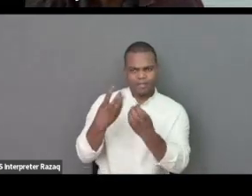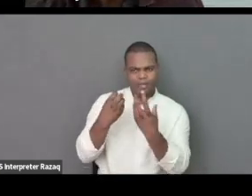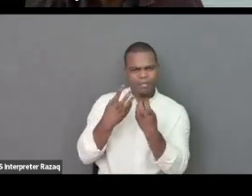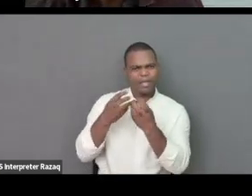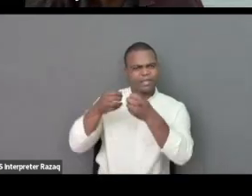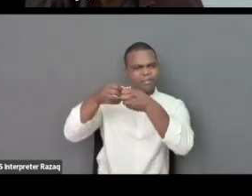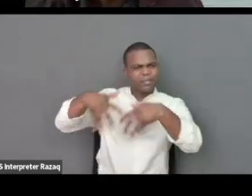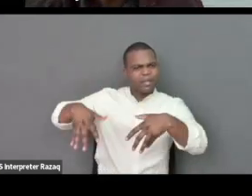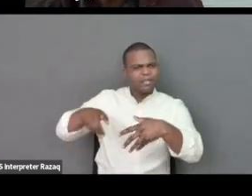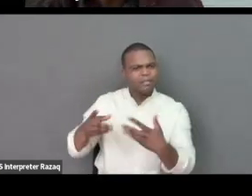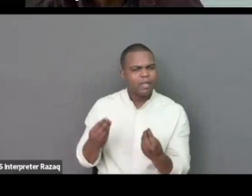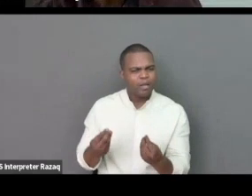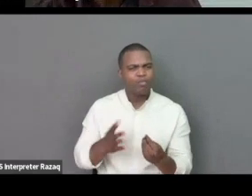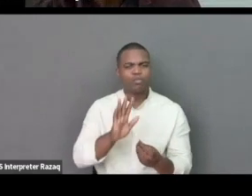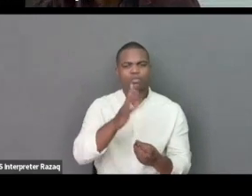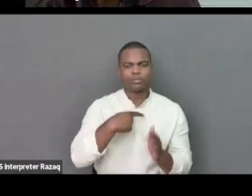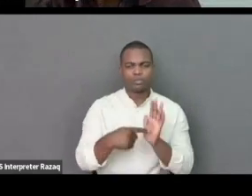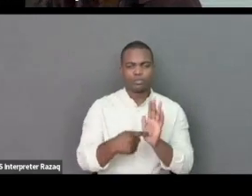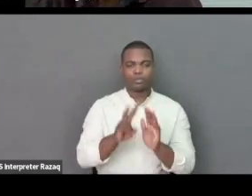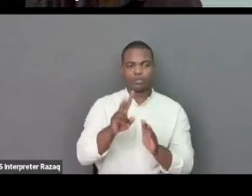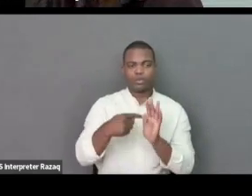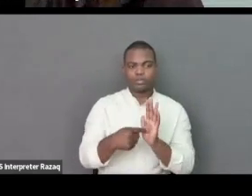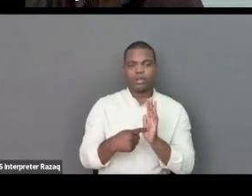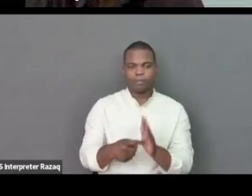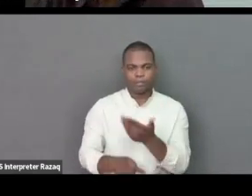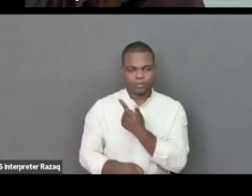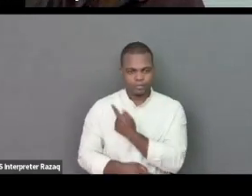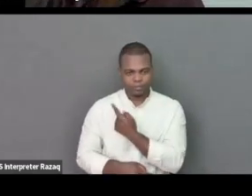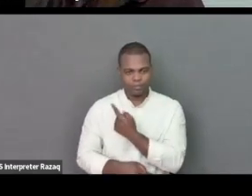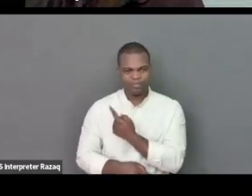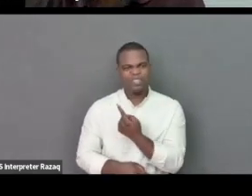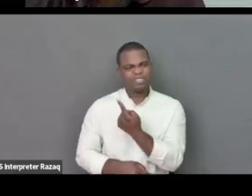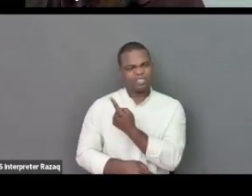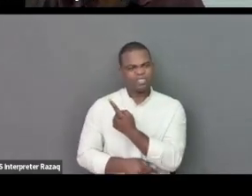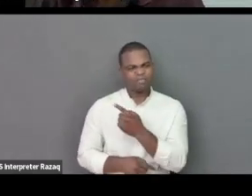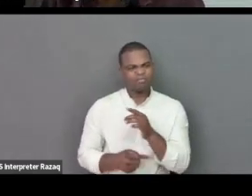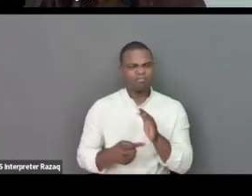email if they found an accessibility issue, or there's a